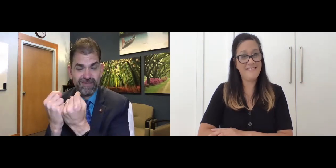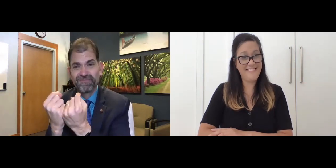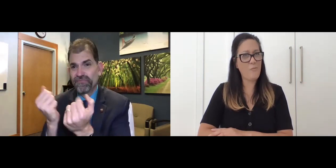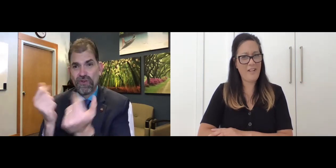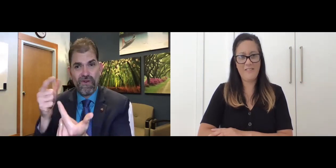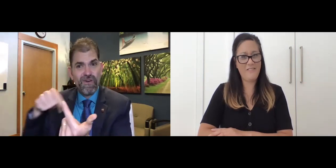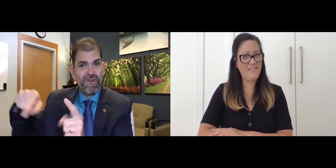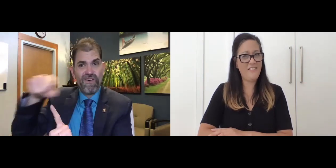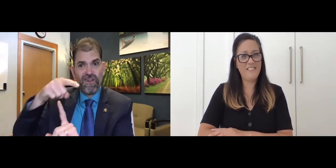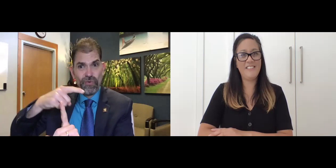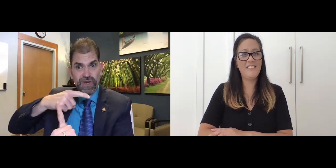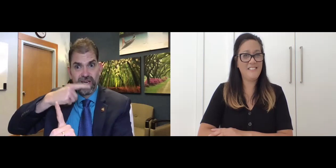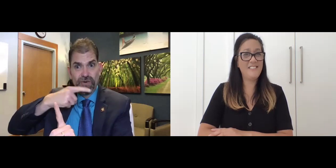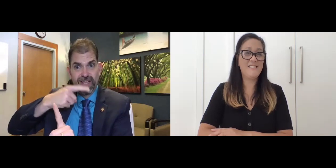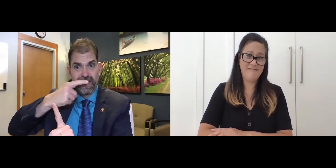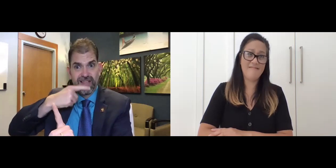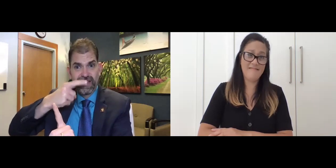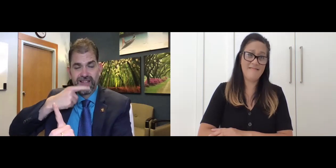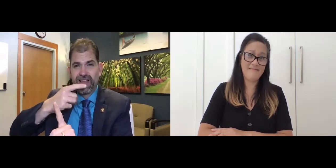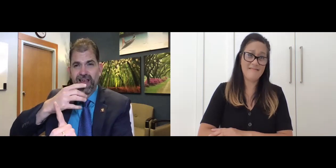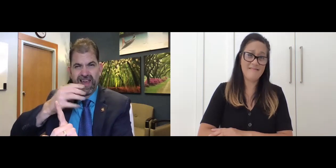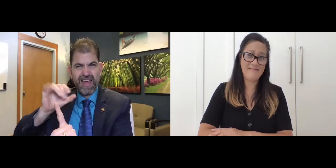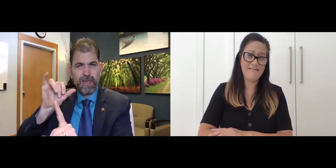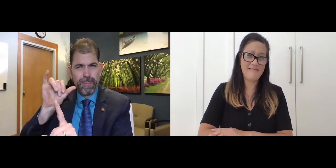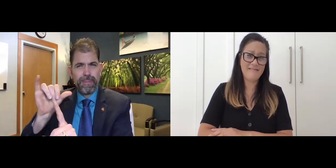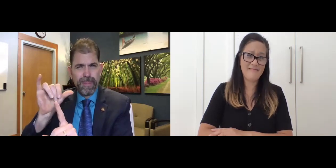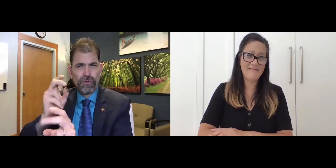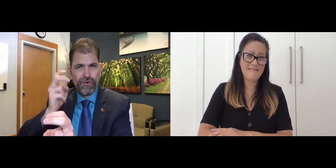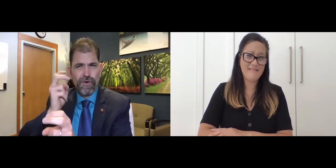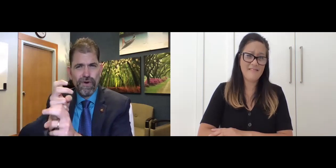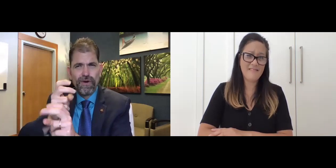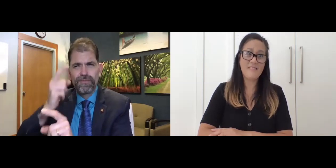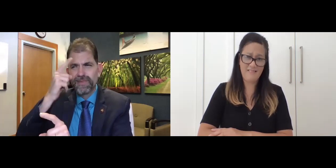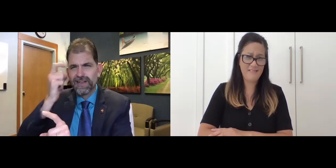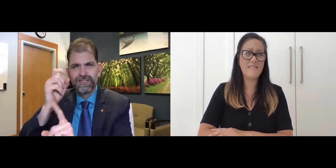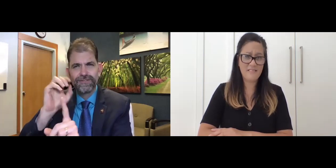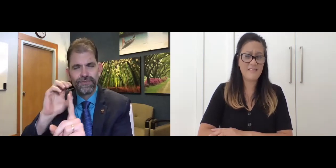school. I was on the team, of course again, the only deaf person on the team and the other